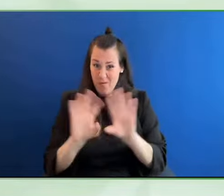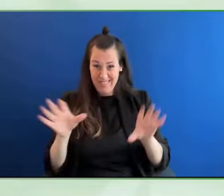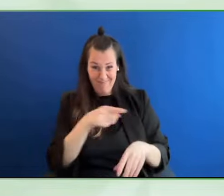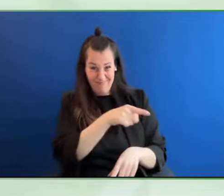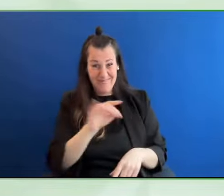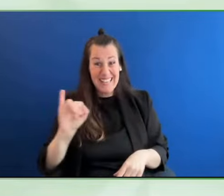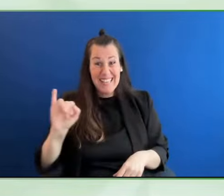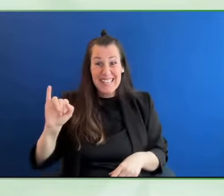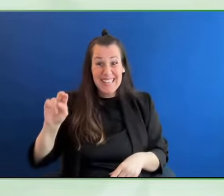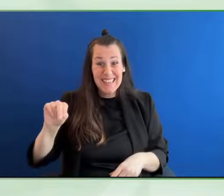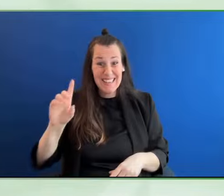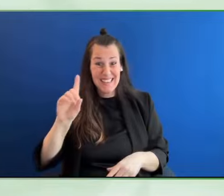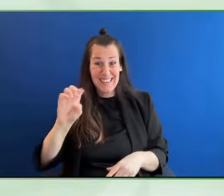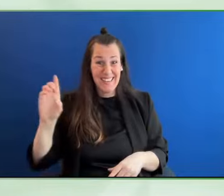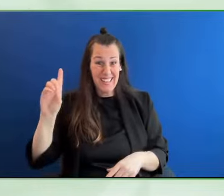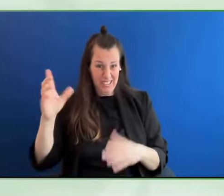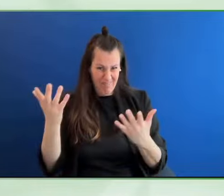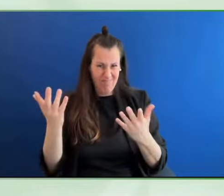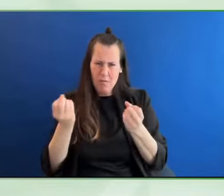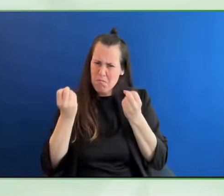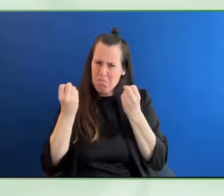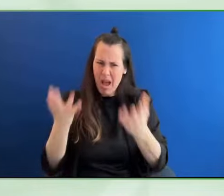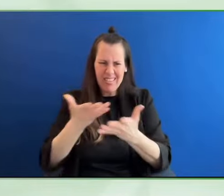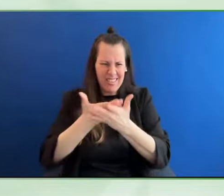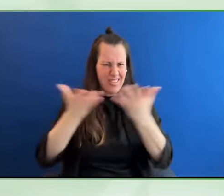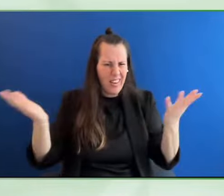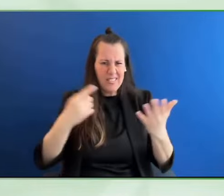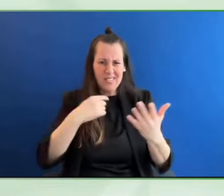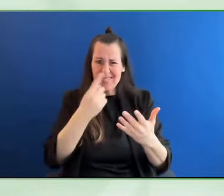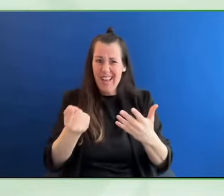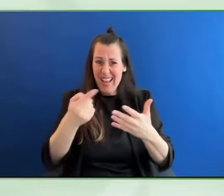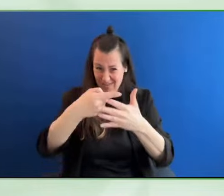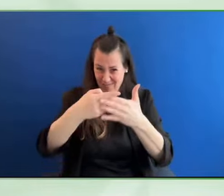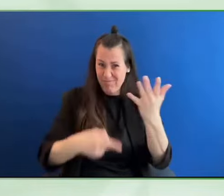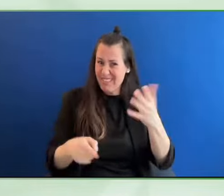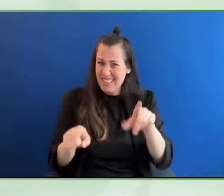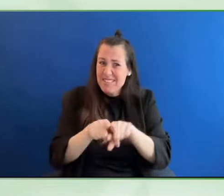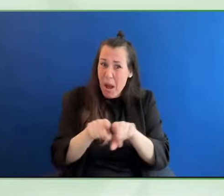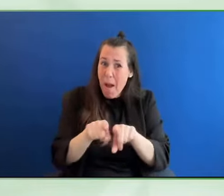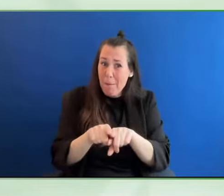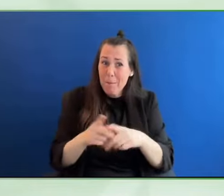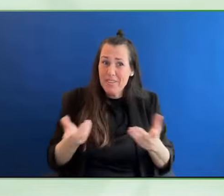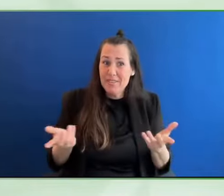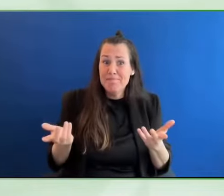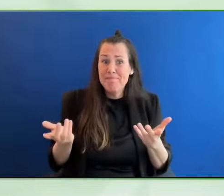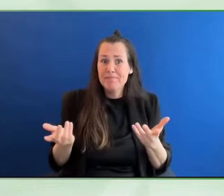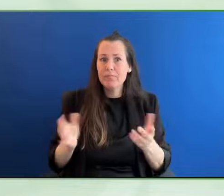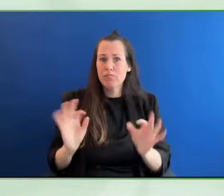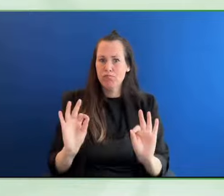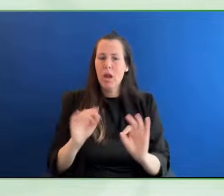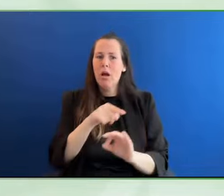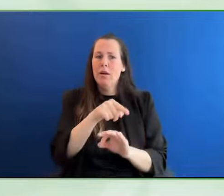wisdom to help them along, to get started, to get the machine rolling, as it were?